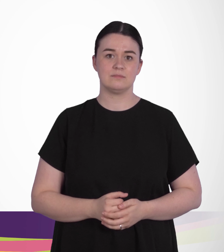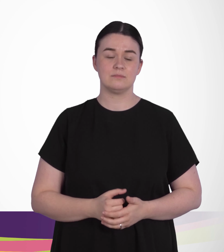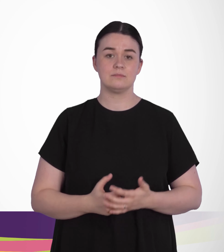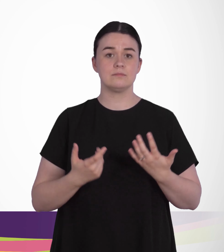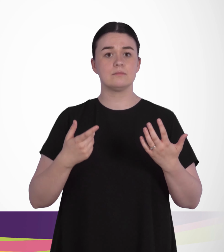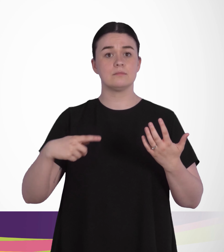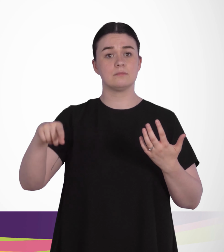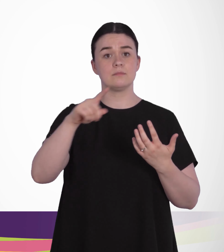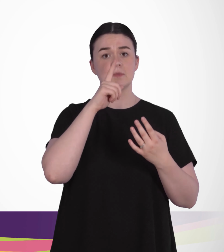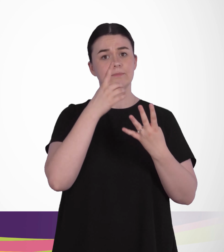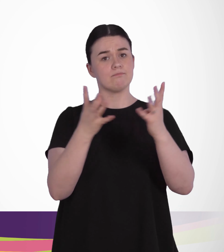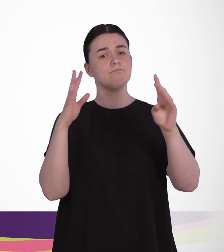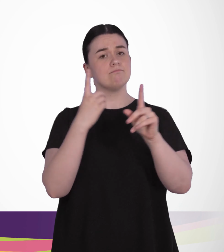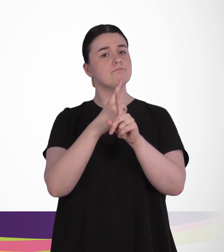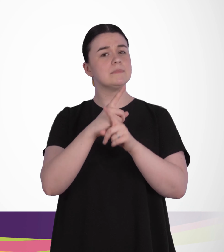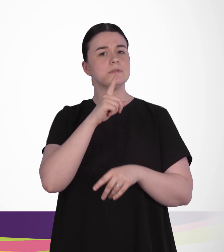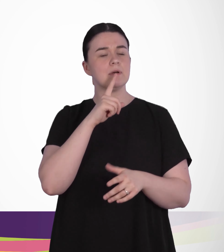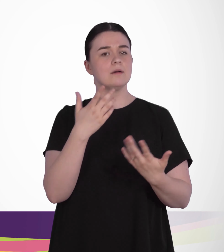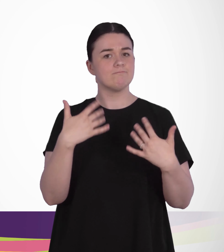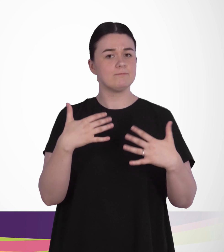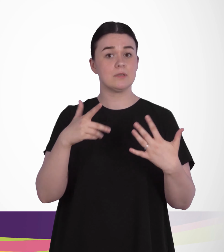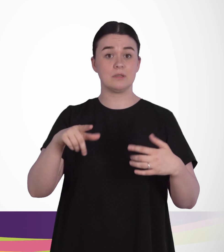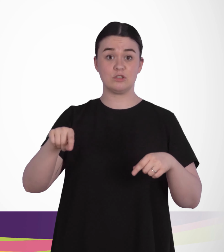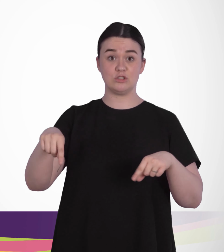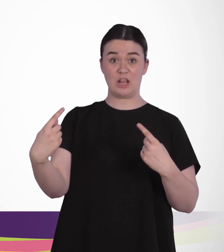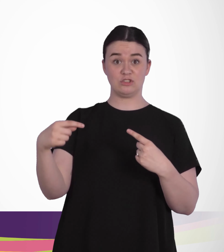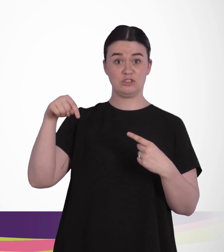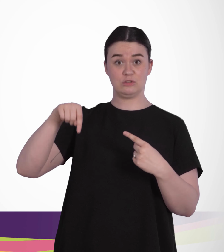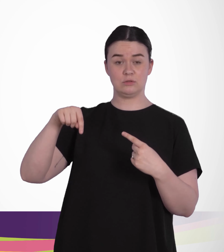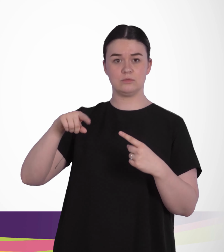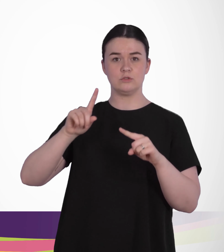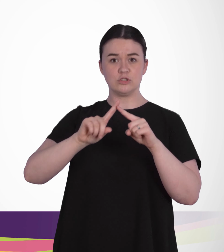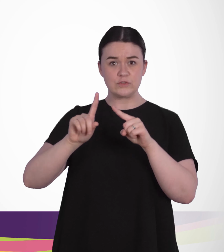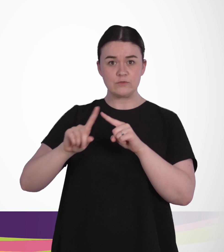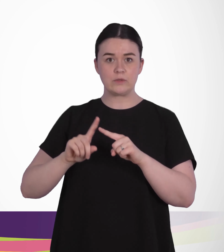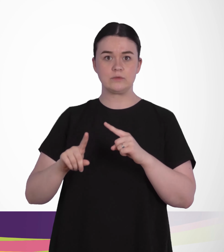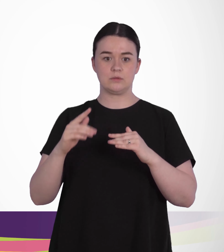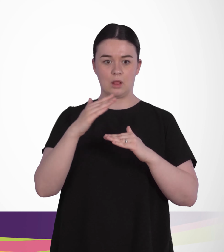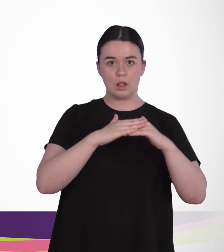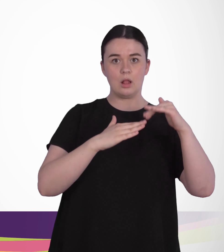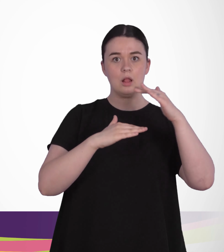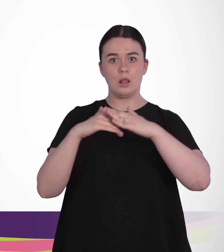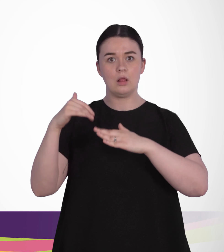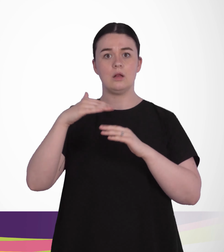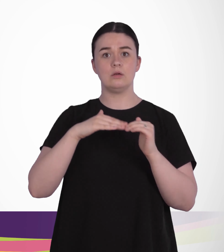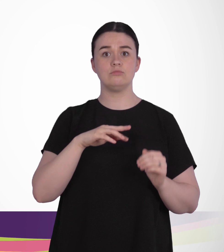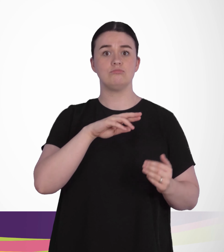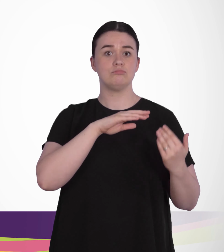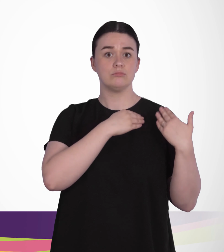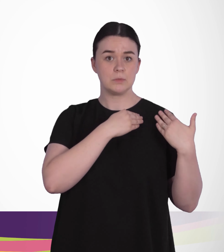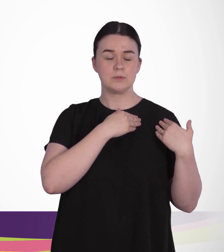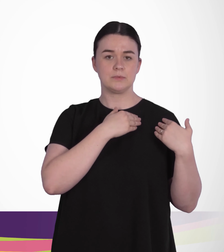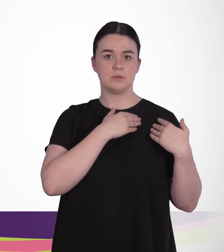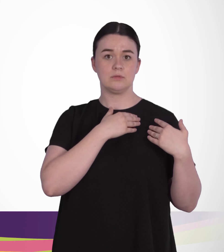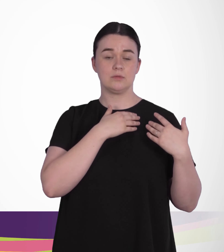Stakeholders noted the challenges of multiple layers of responsibility,